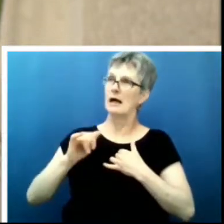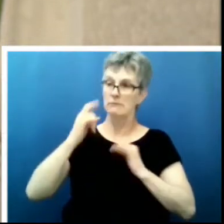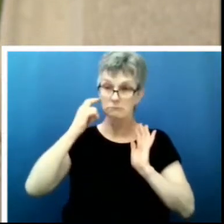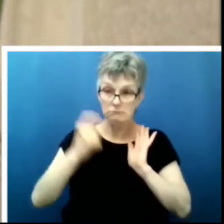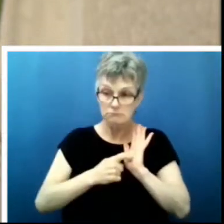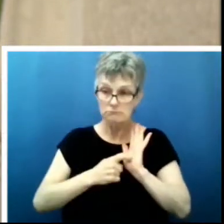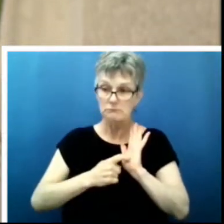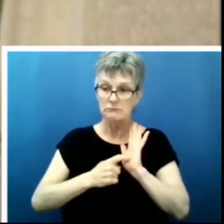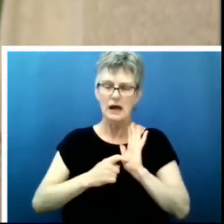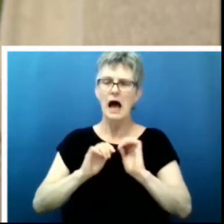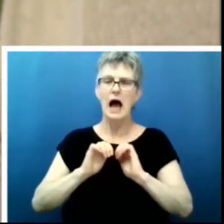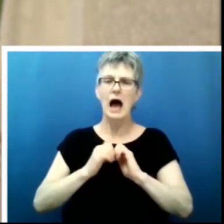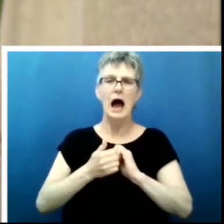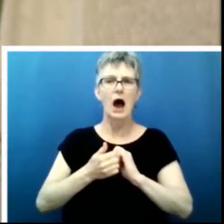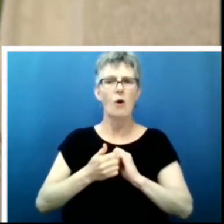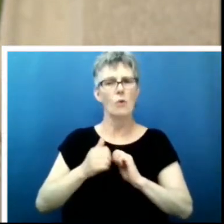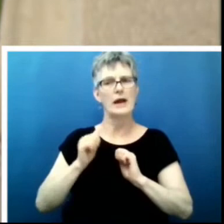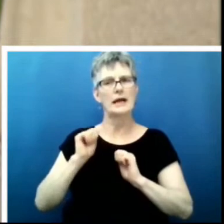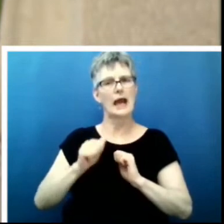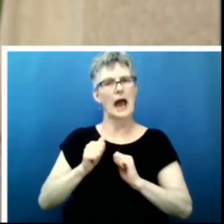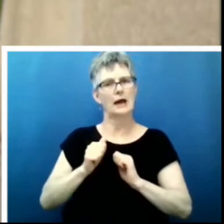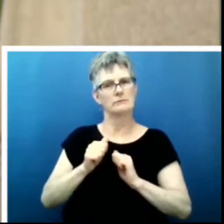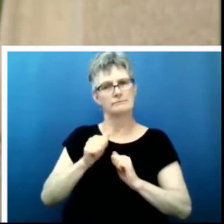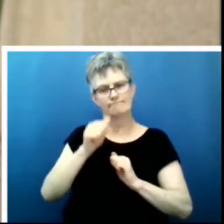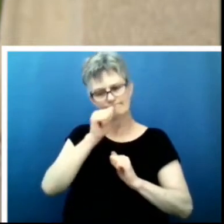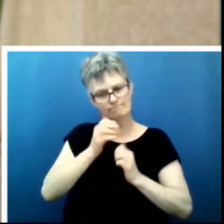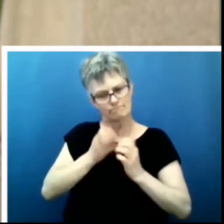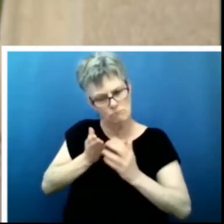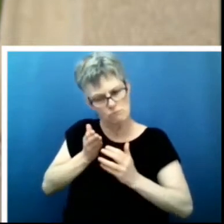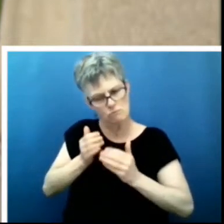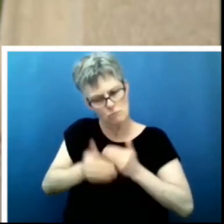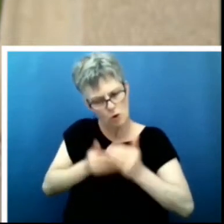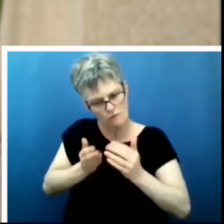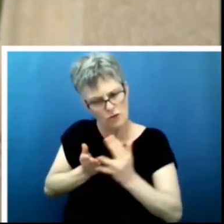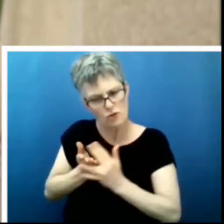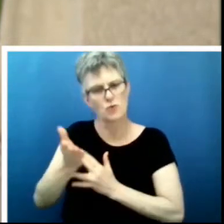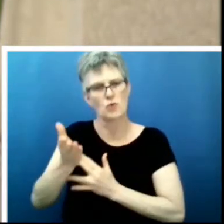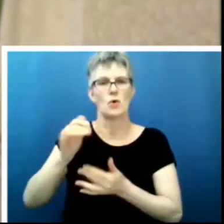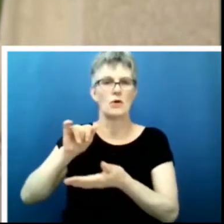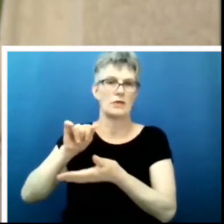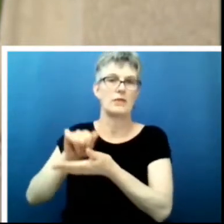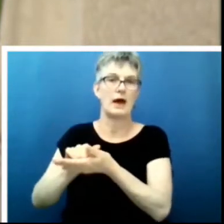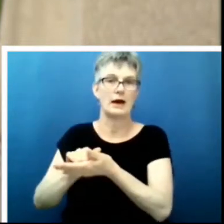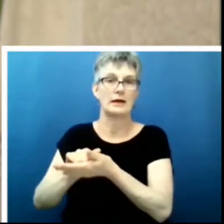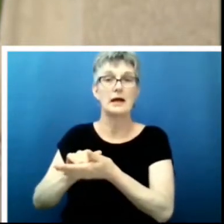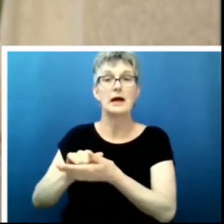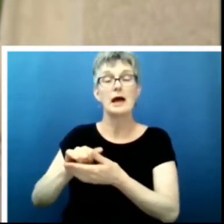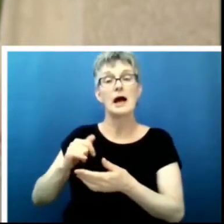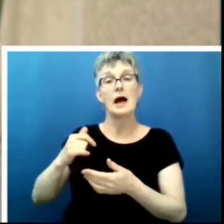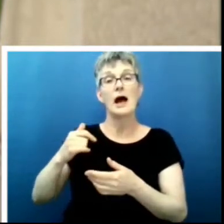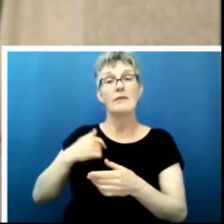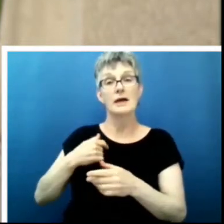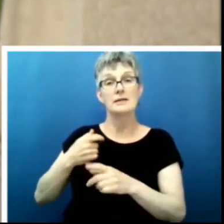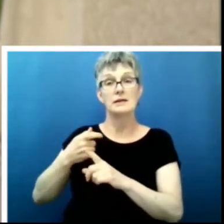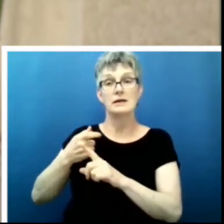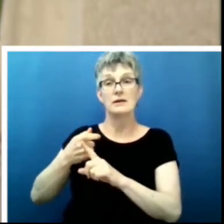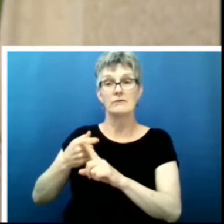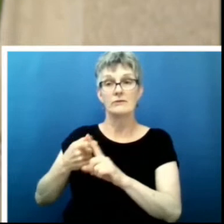This is based off of the work of Ilchi Lee. He met with the UN Ambassador of El Salvador, a Central American small country